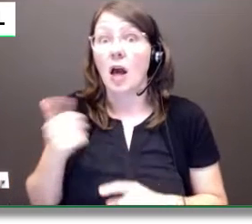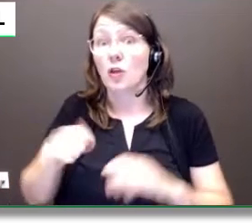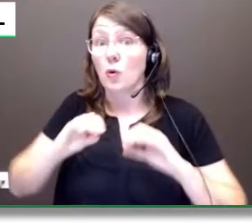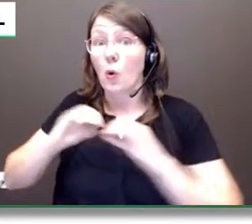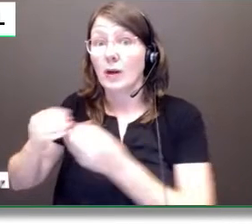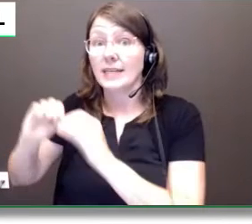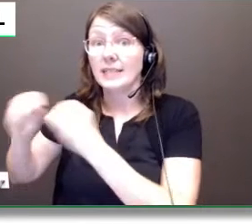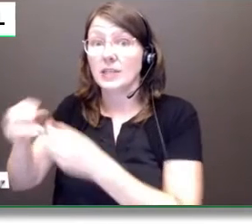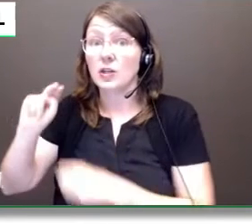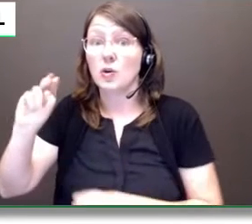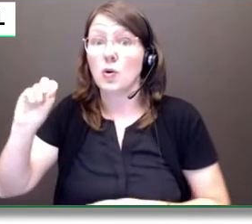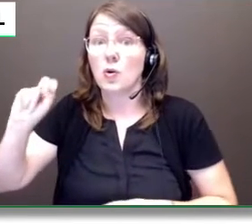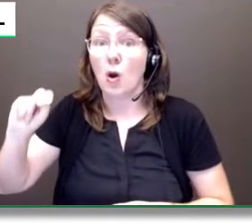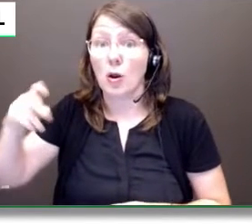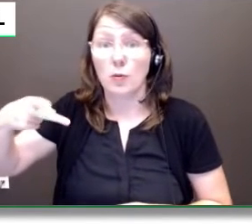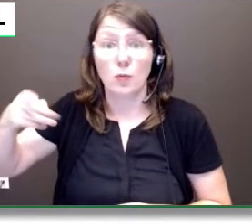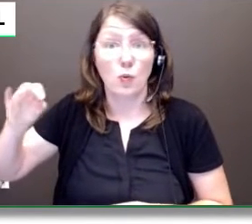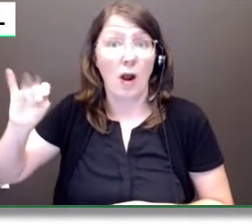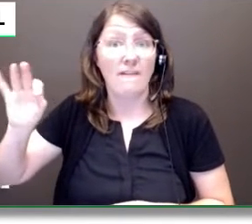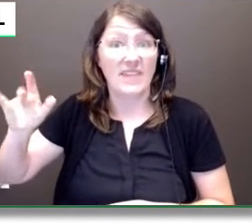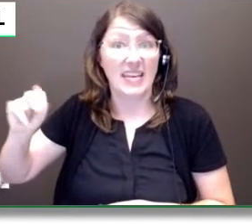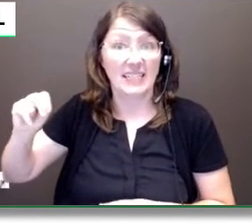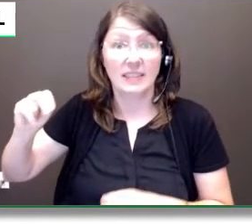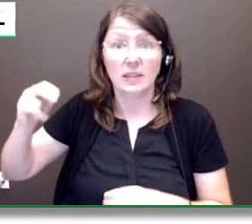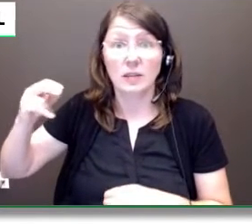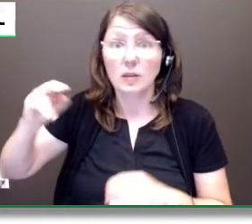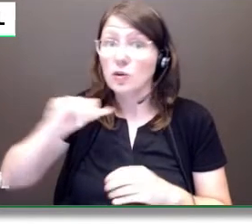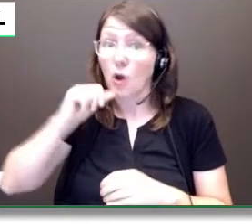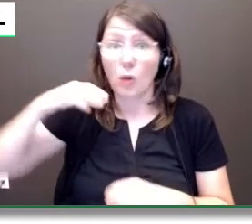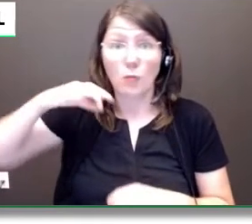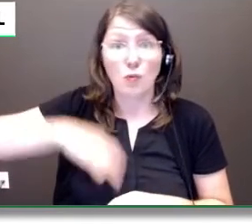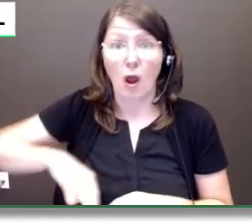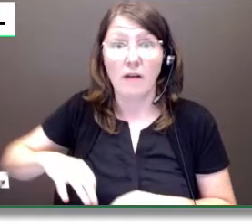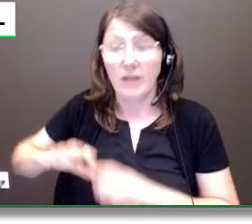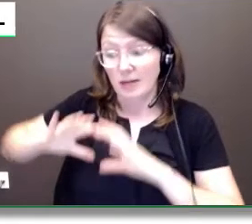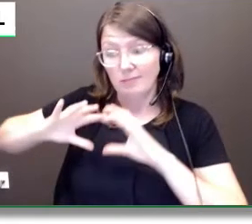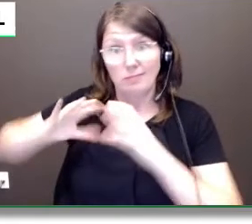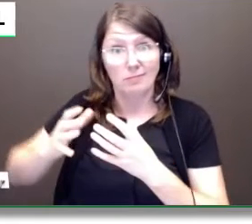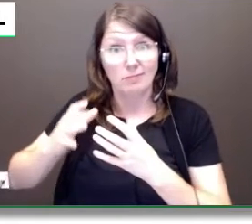working with people with Autism as well as newcomers uh as well. So to really